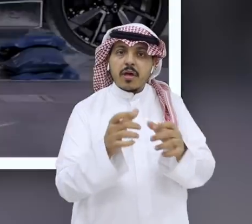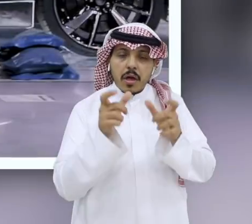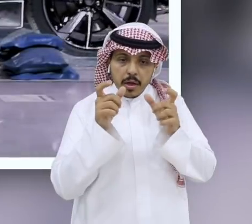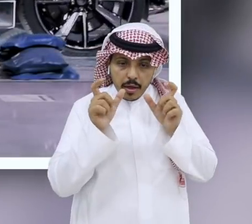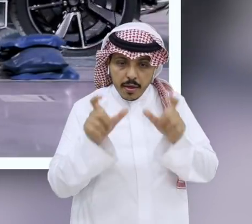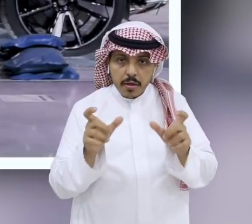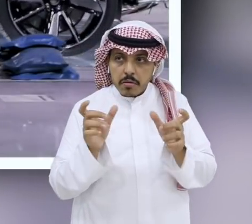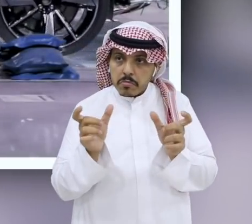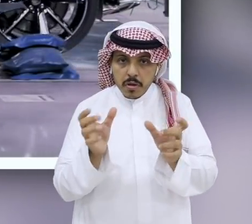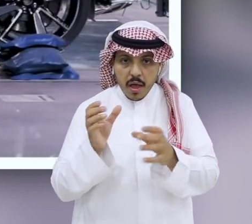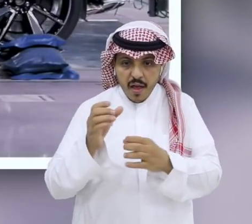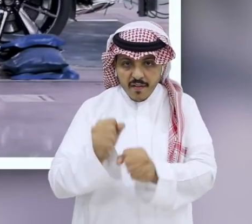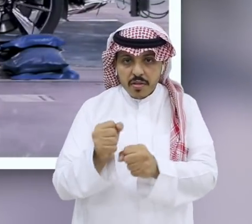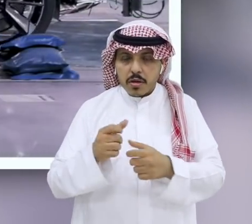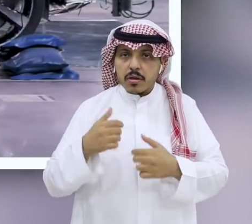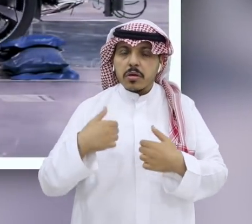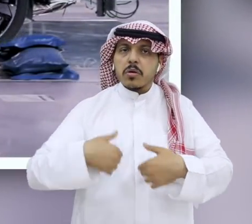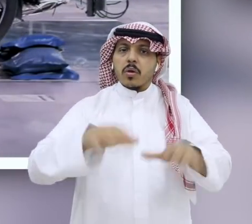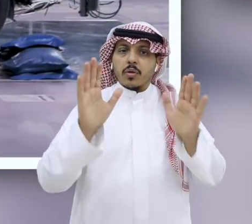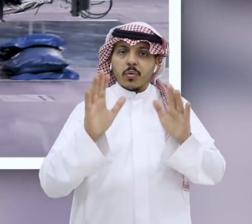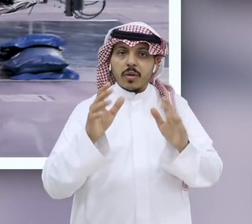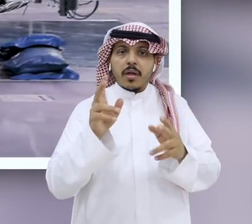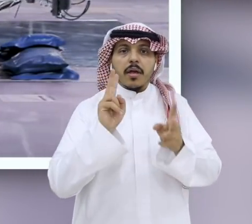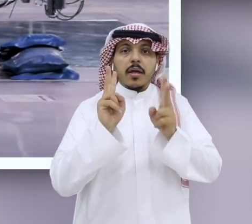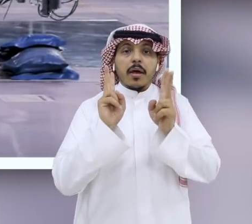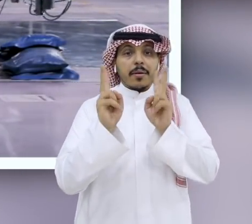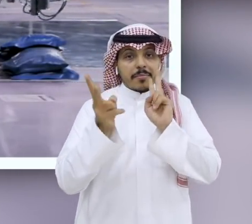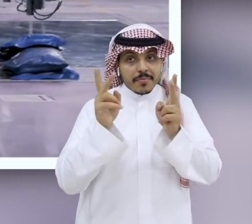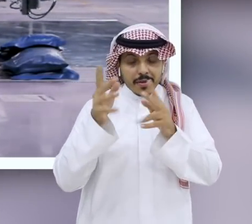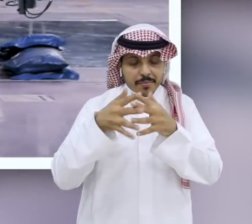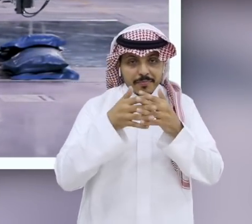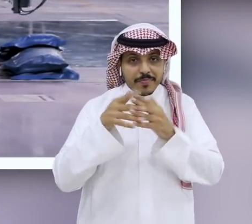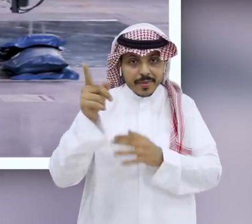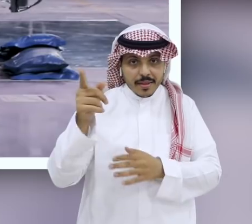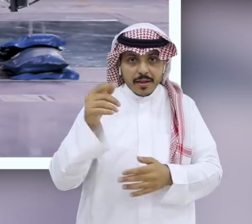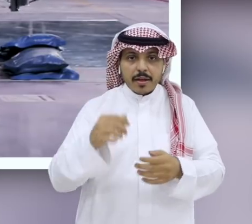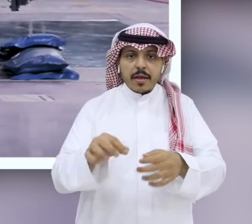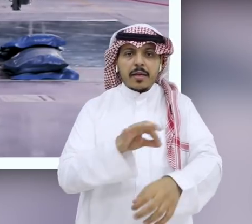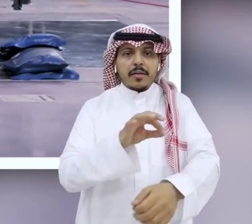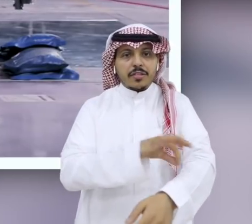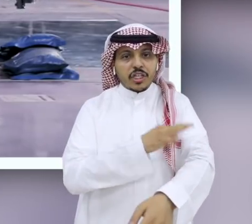Tests of Polestar 1 have been conducted in USA, and the production line will also be there.